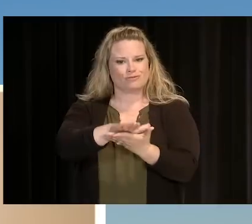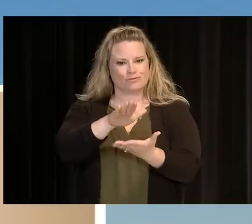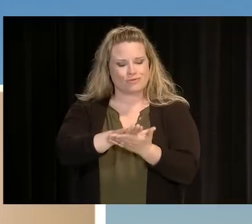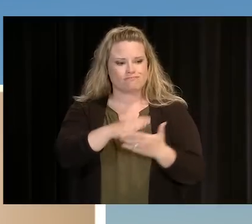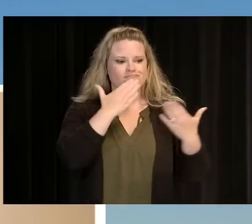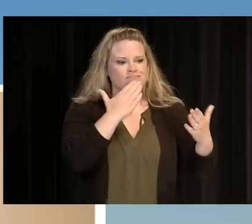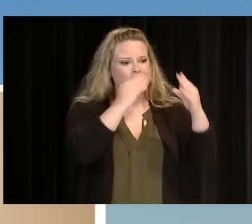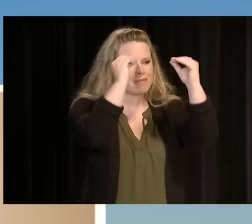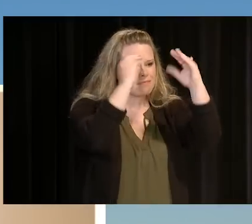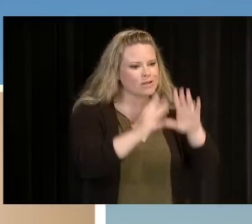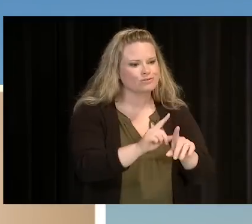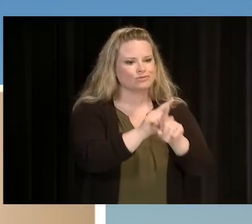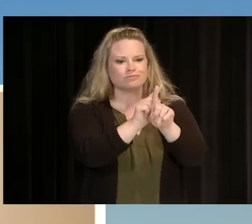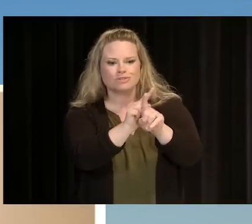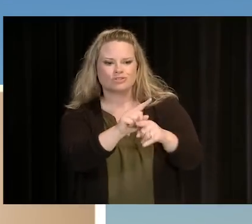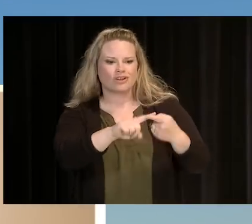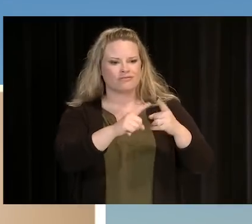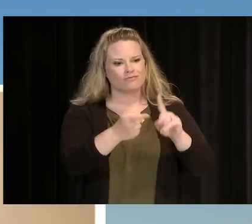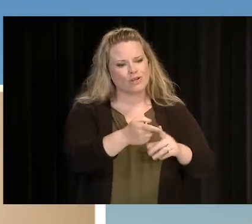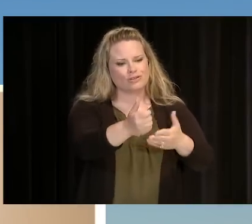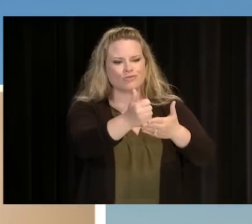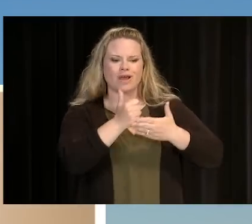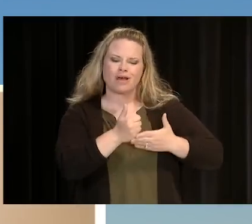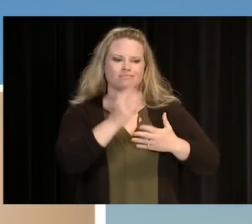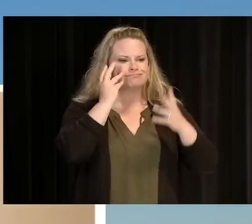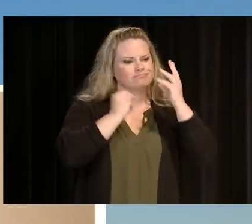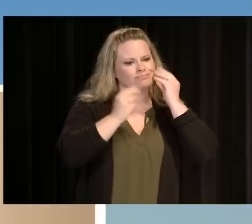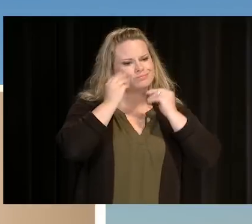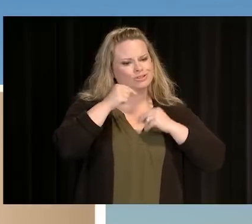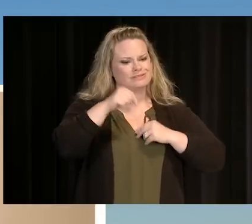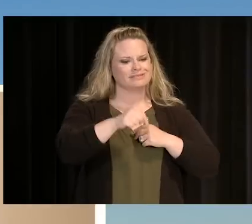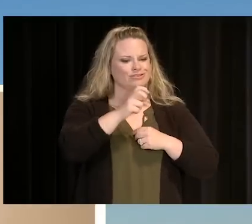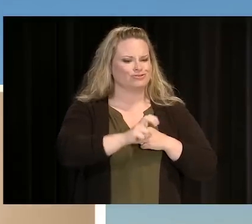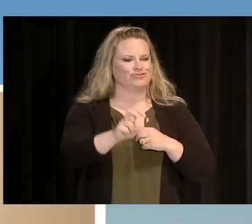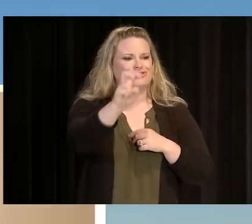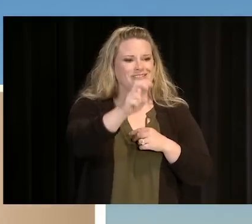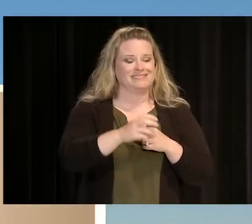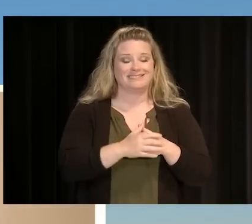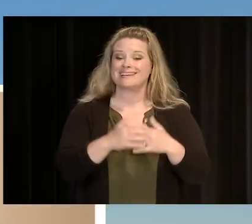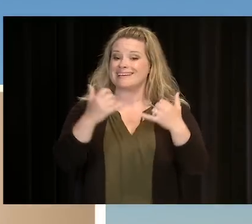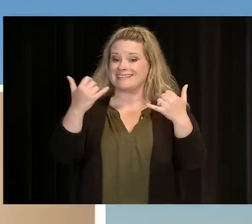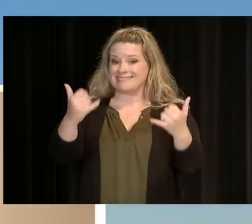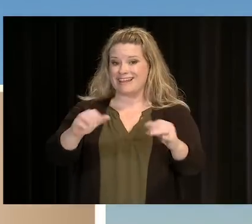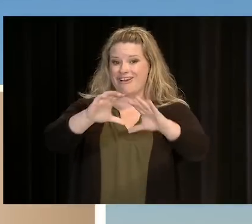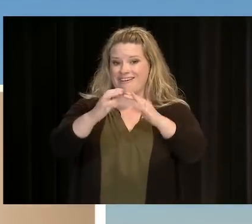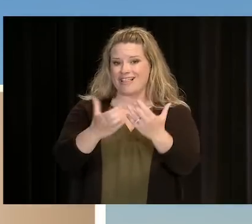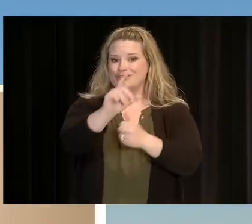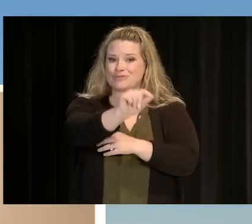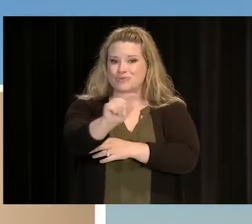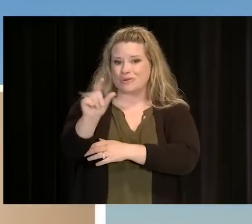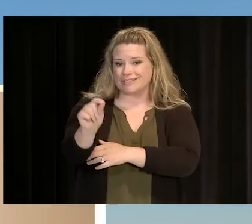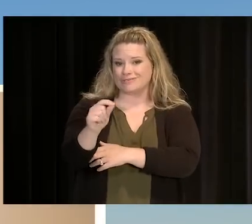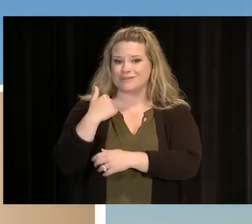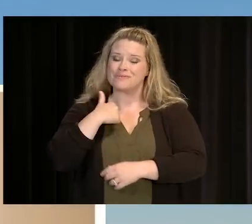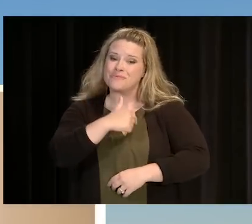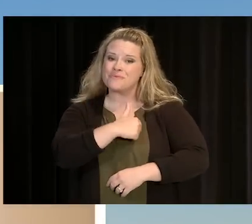I WANT TO THANK MY PROFESSORS, MENTORS, AND FRIENDS FOR MAKING THIS JOURNEY EVEN SWEETER. NOW, GRADUATING CLASS OF 2020,